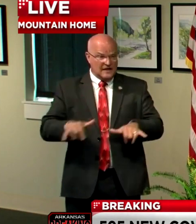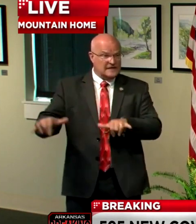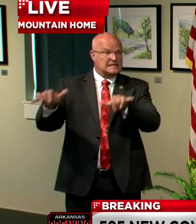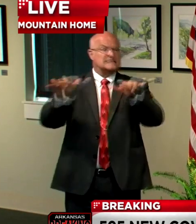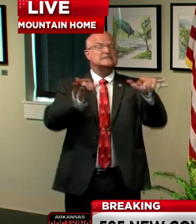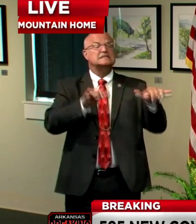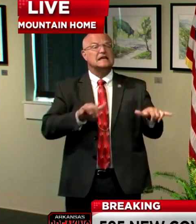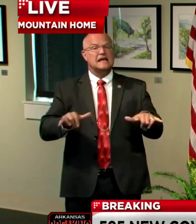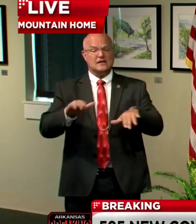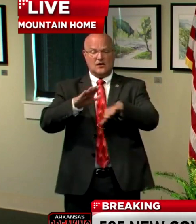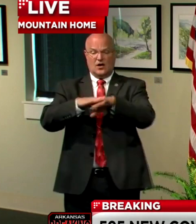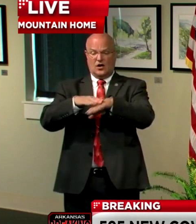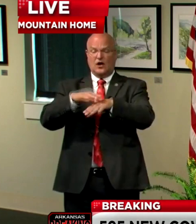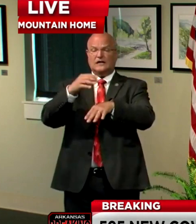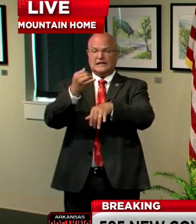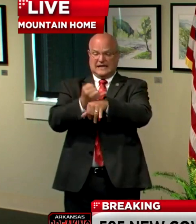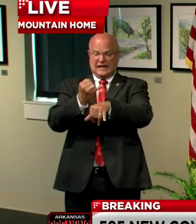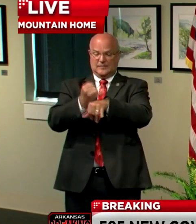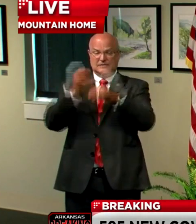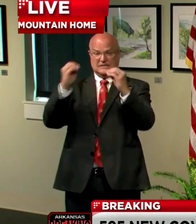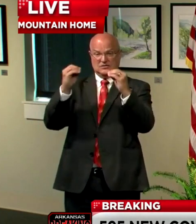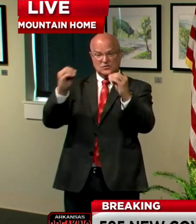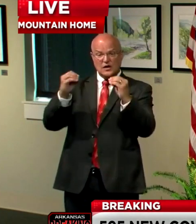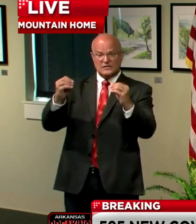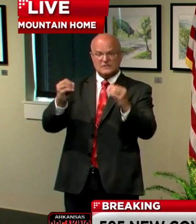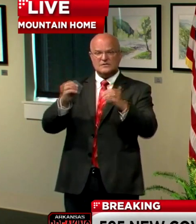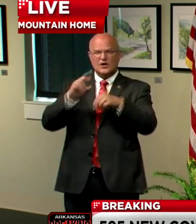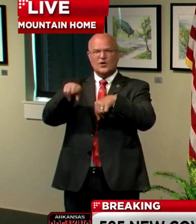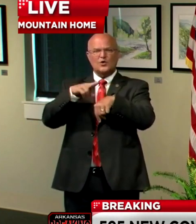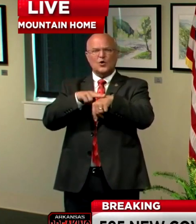TO THEM AND MAKE ADJUSTMENTS THAT ARE NEEDED.